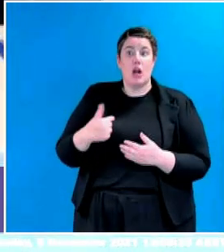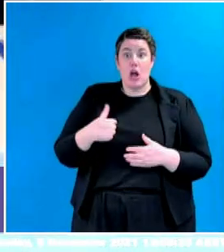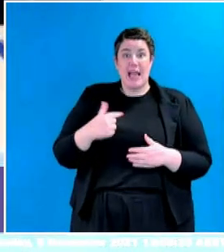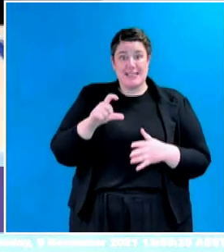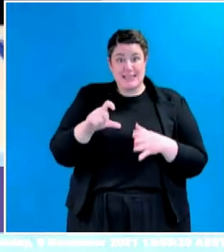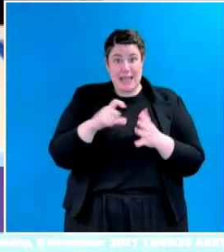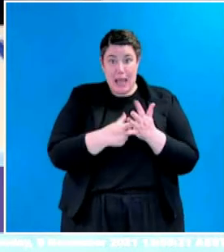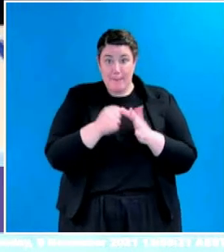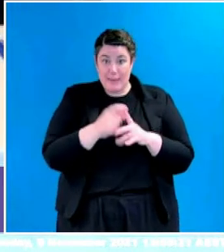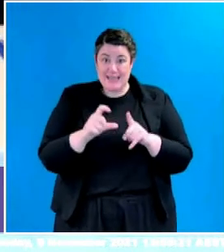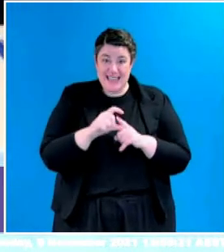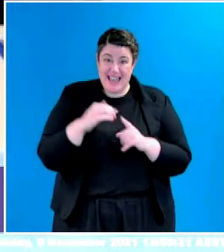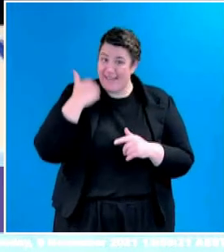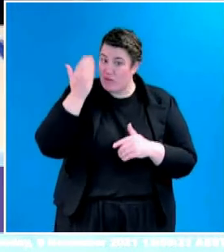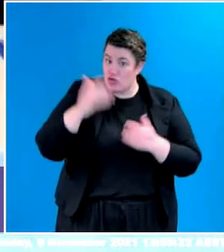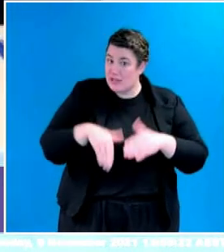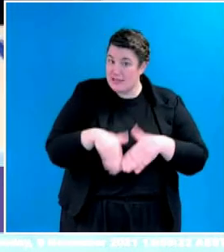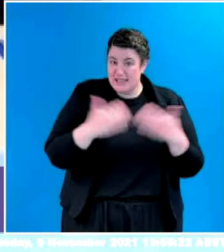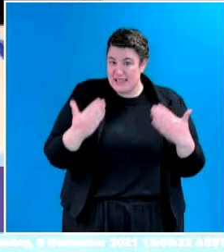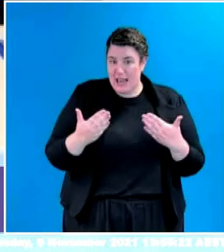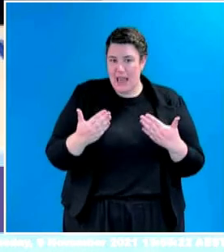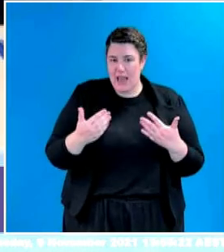We deal with such a breadth of international law issues.